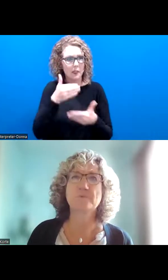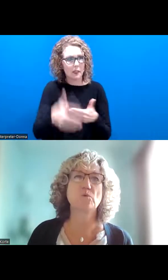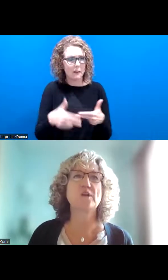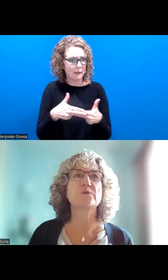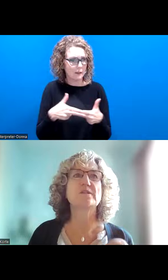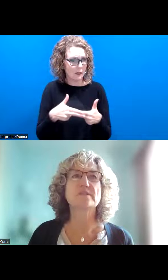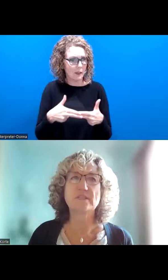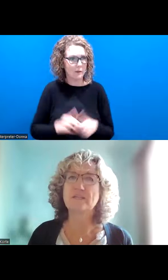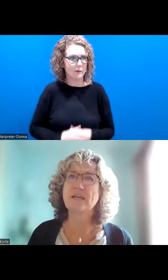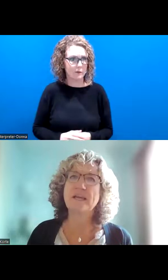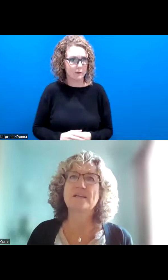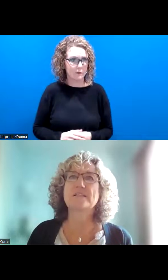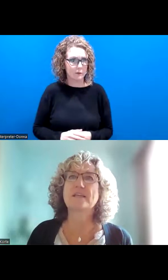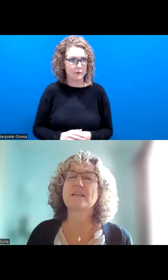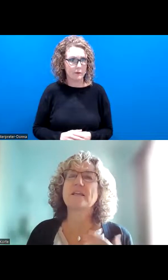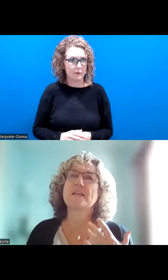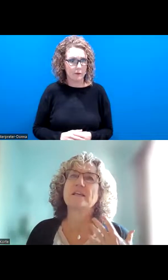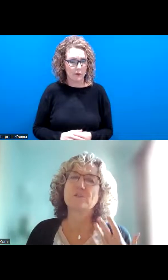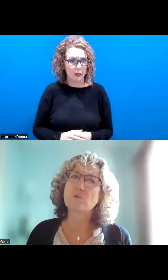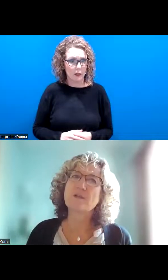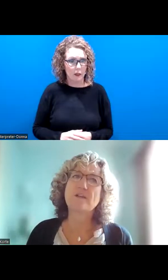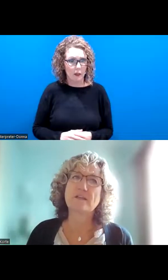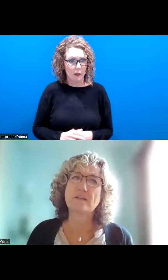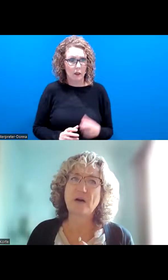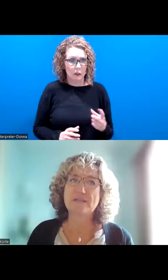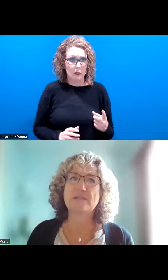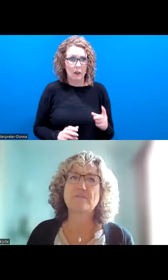s but do have a care need either at some point during their career